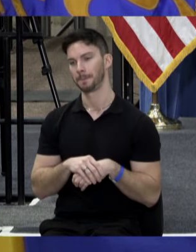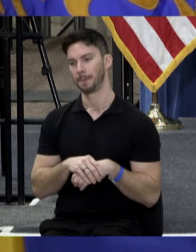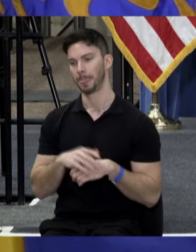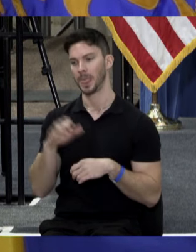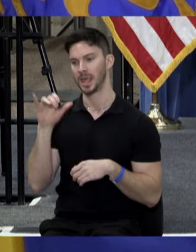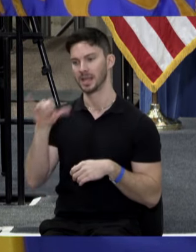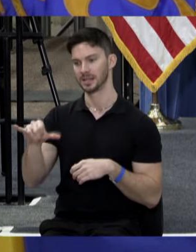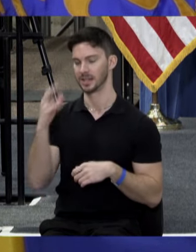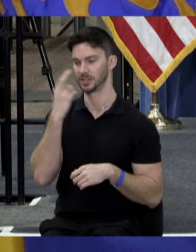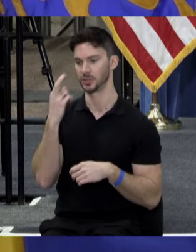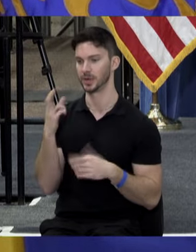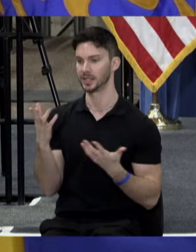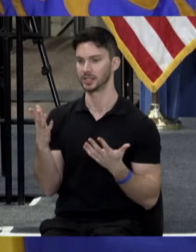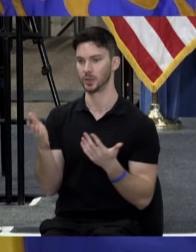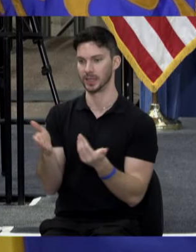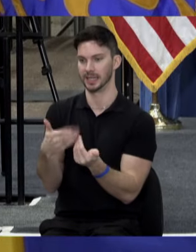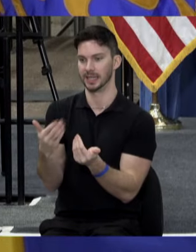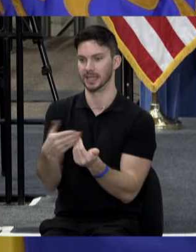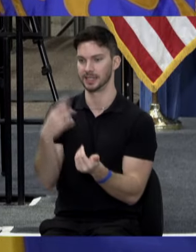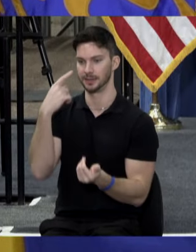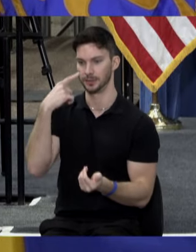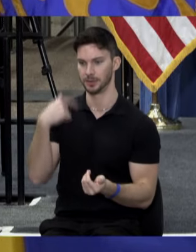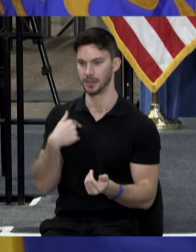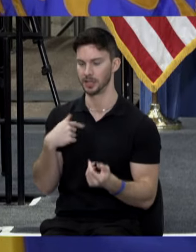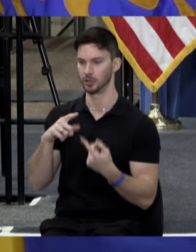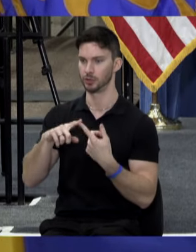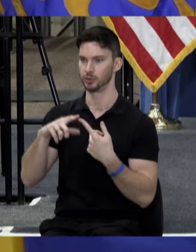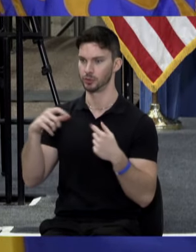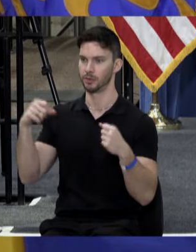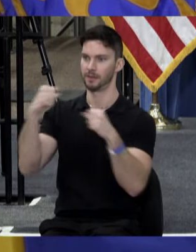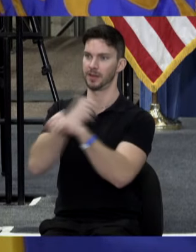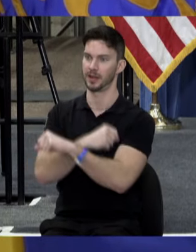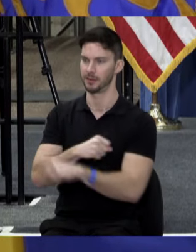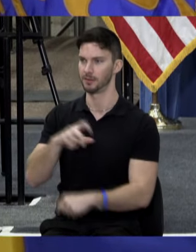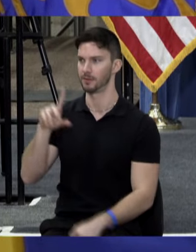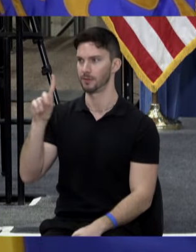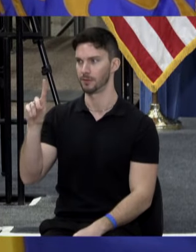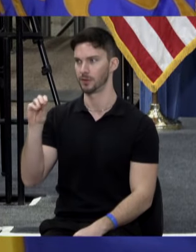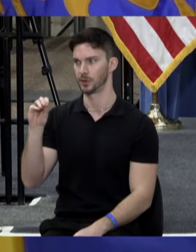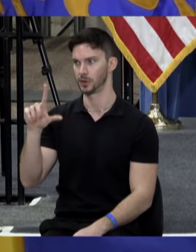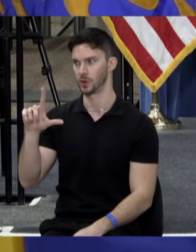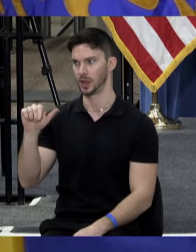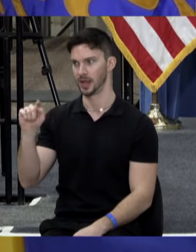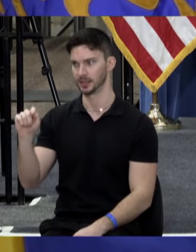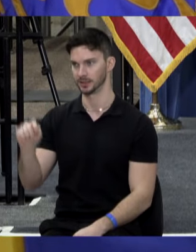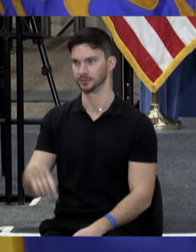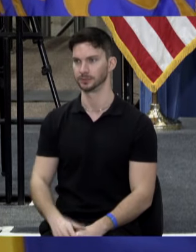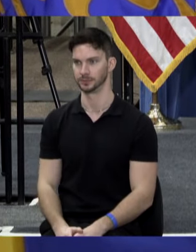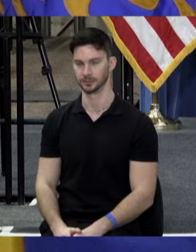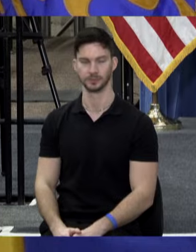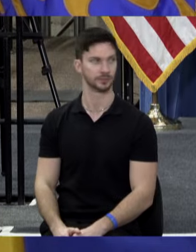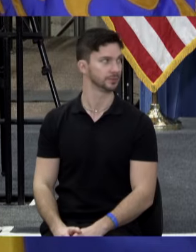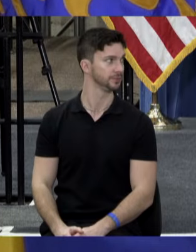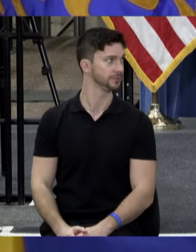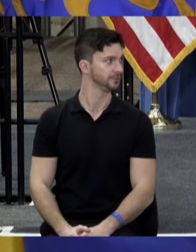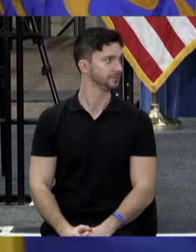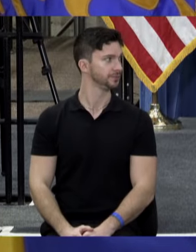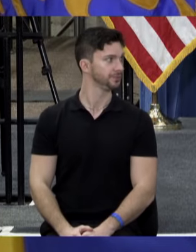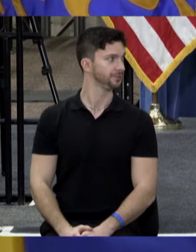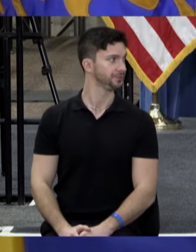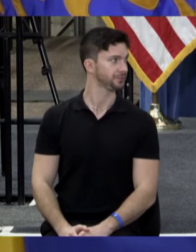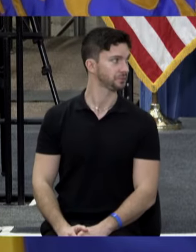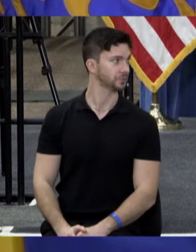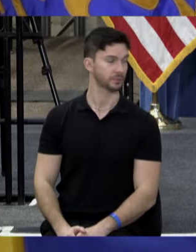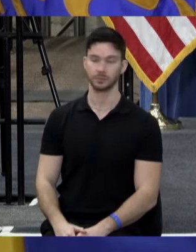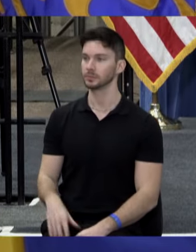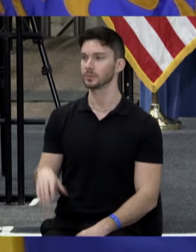it was so easy for me to fight for the Dole Act. You know, the Dole Act, when I say it's personal,